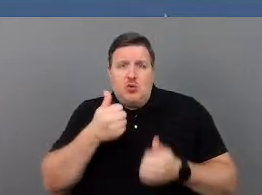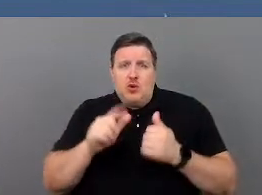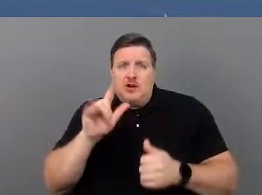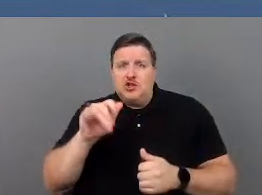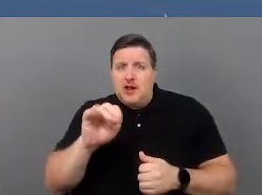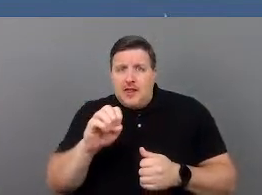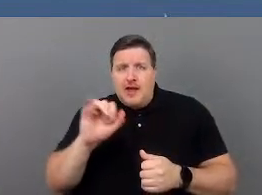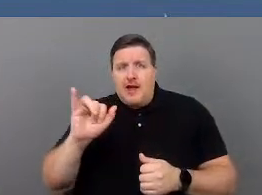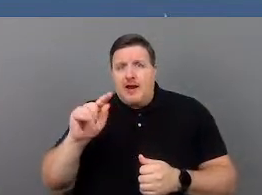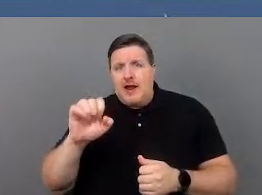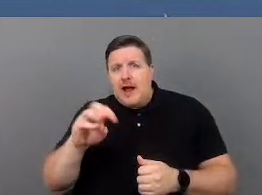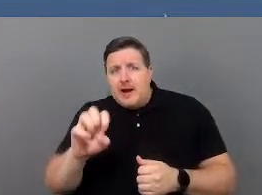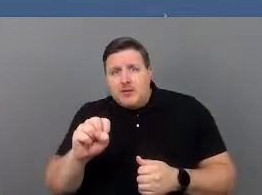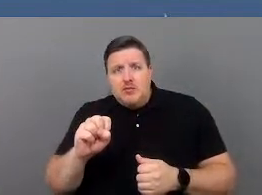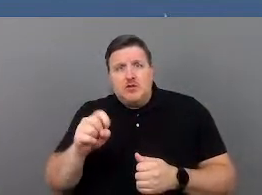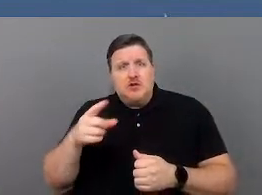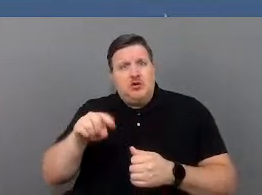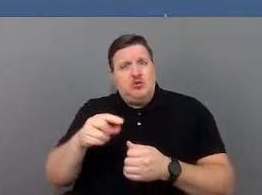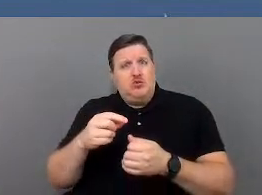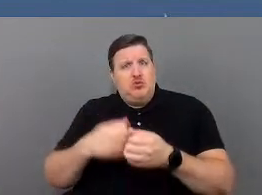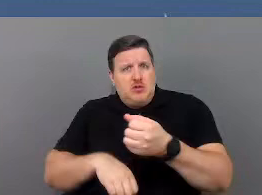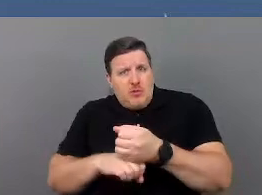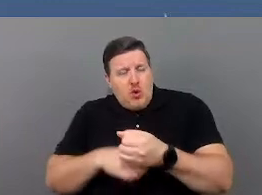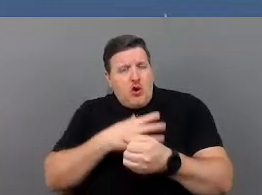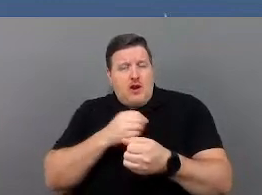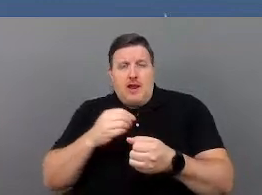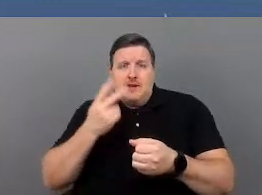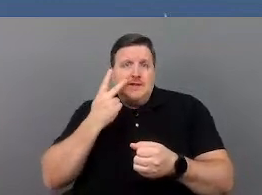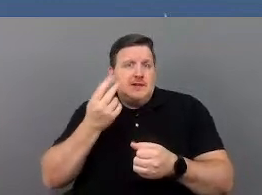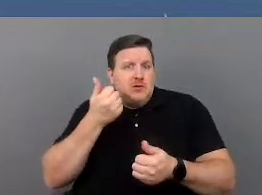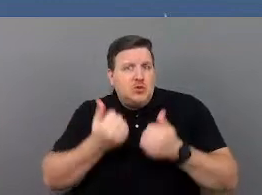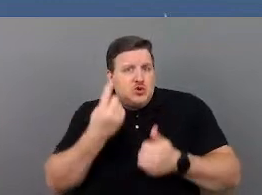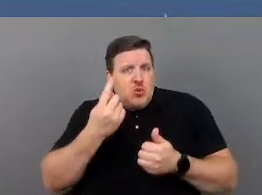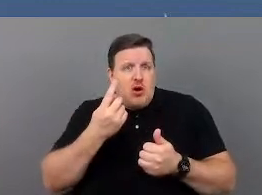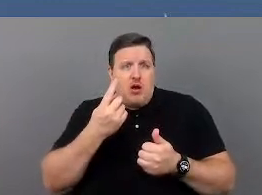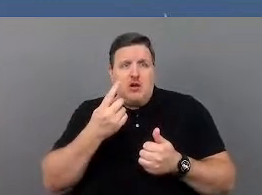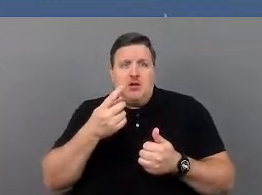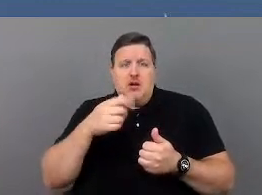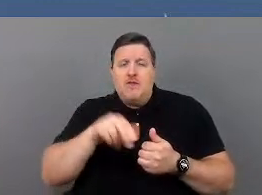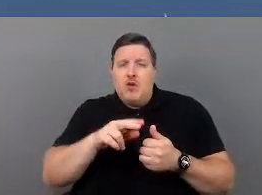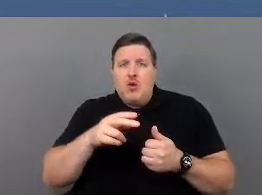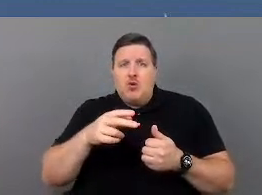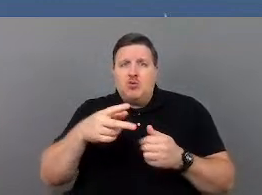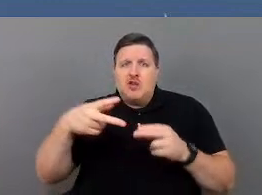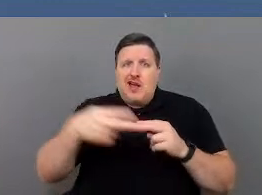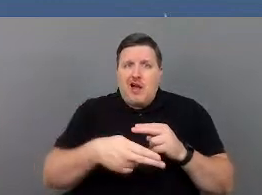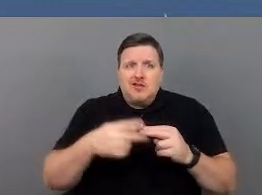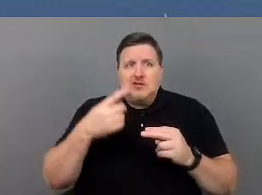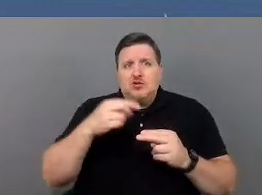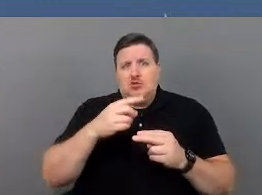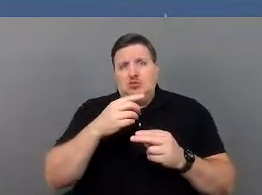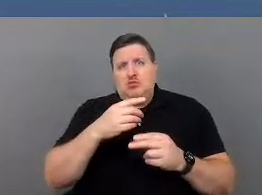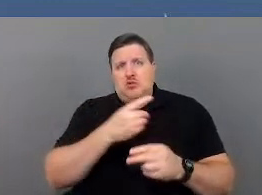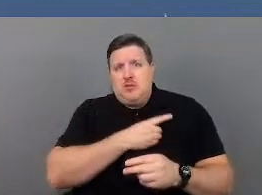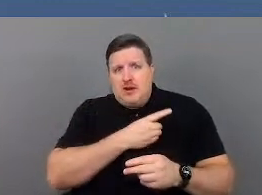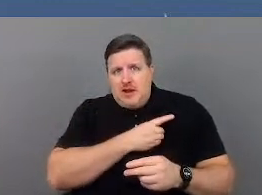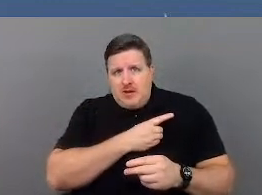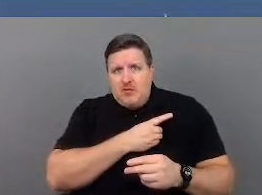TO MINNEAPOLIS POLICE DEPARTMENT AS YOU PROMISED. THANKS SO MUCH AND HAVE A GOOD END OF YEAR. ≫ COUNCIL PRESIDENT BENDER: THANK YOU.